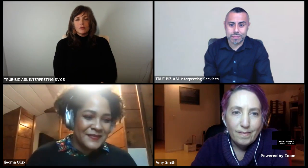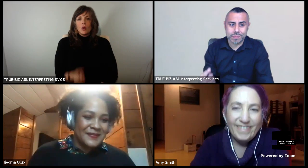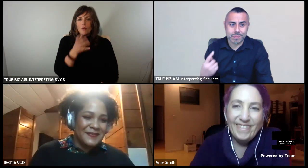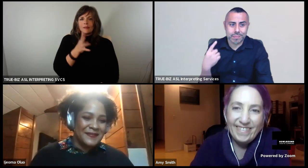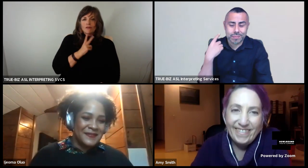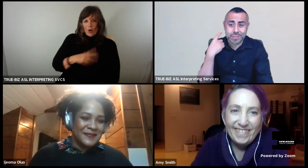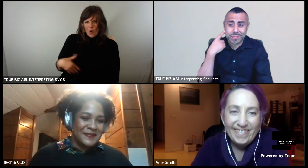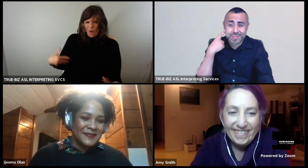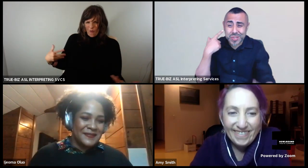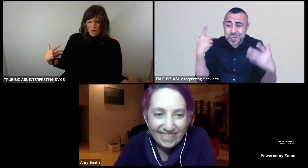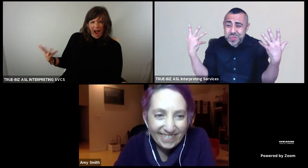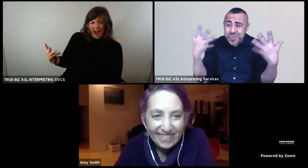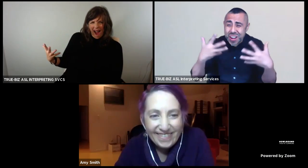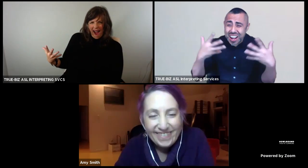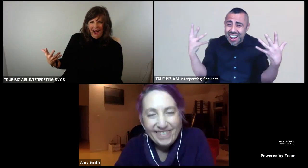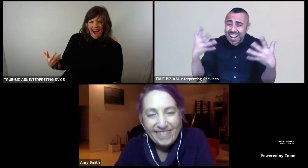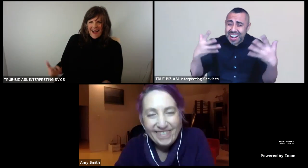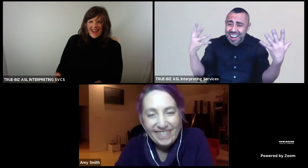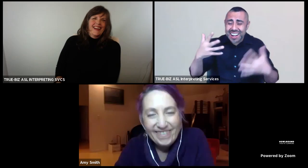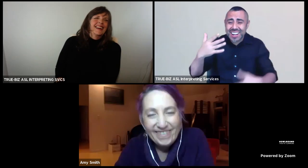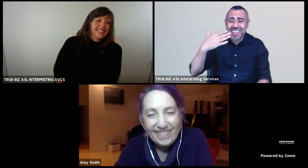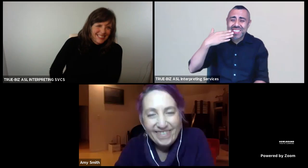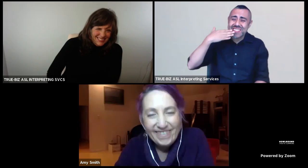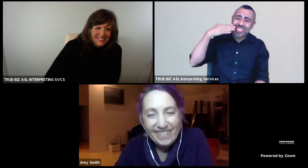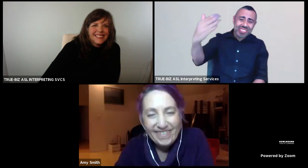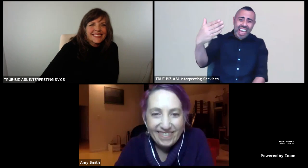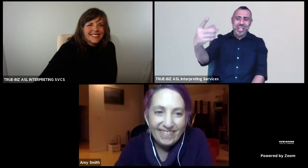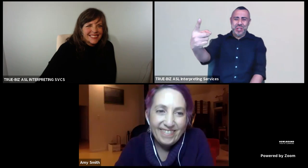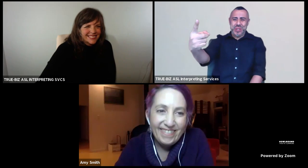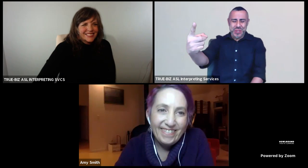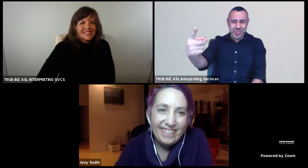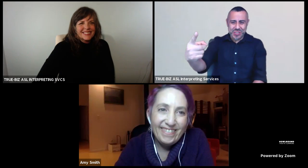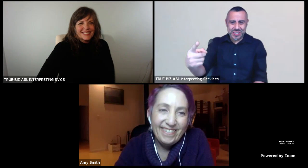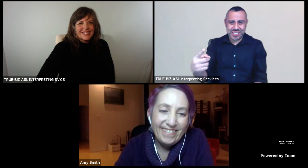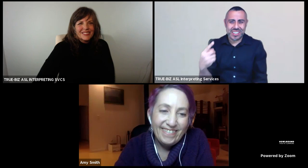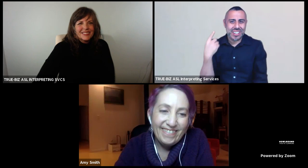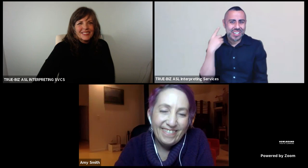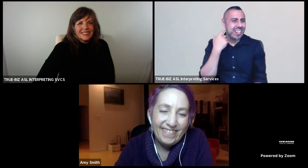Thank you! I gotta keep my shit together.